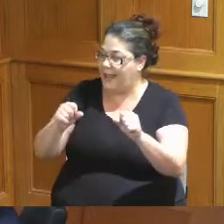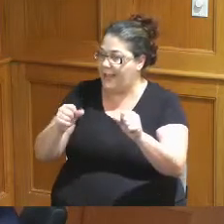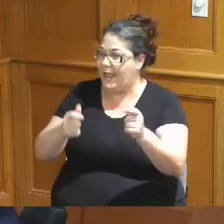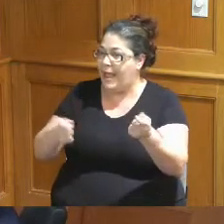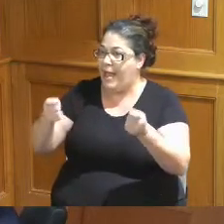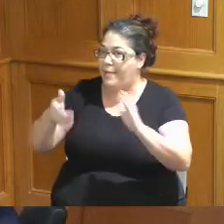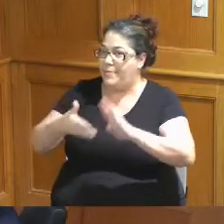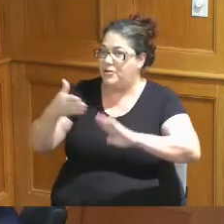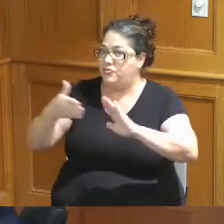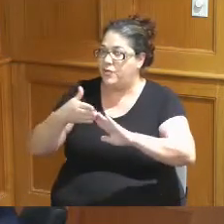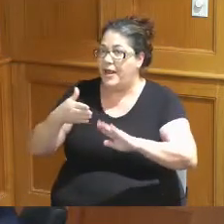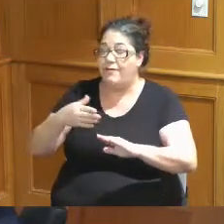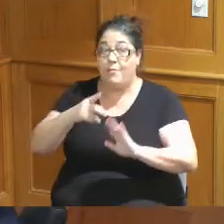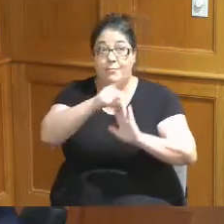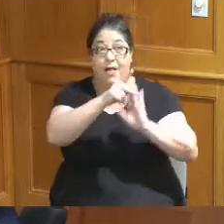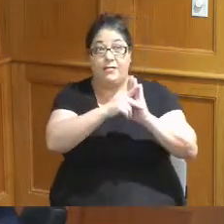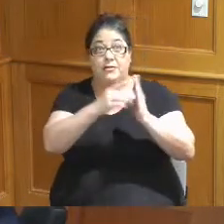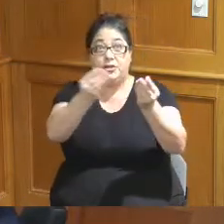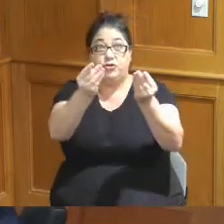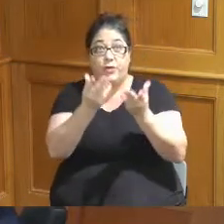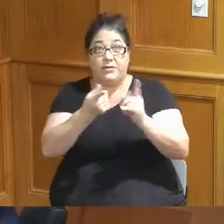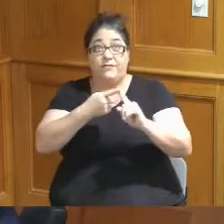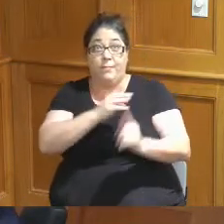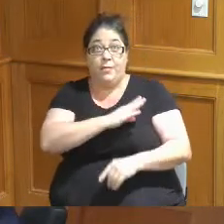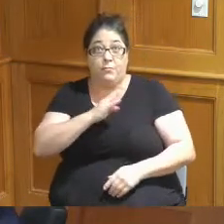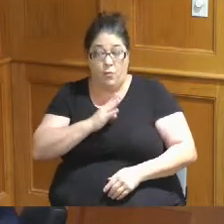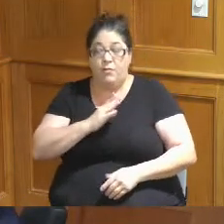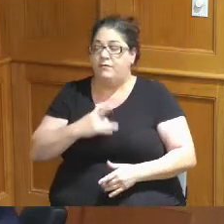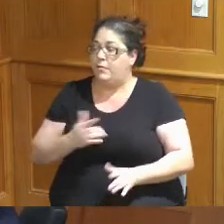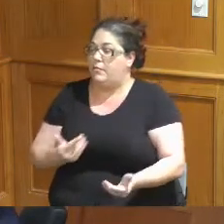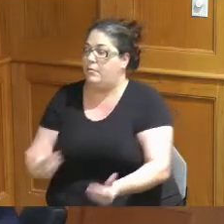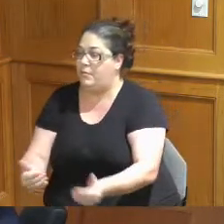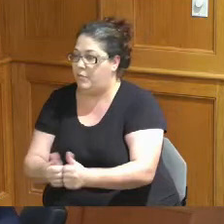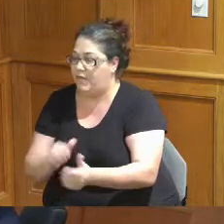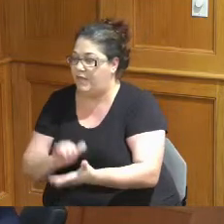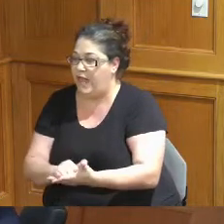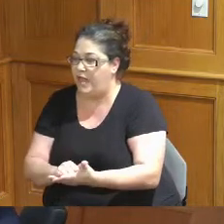discern as policy direction from the Board and sometimes we glean policy Direction in different